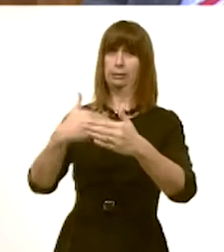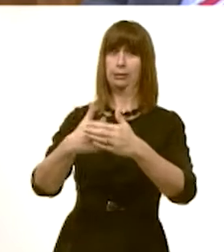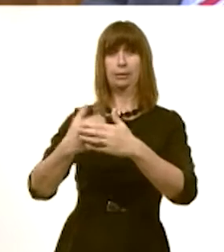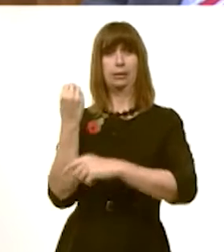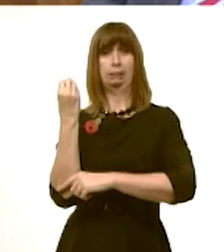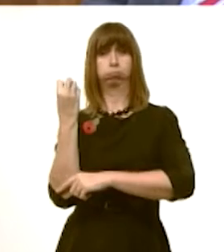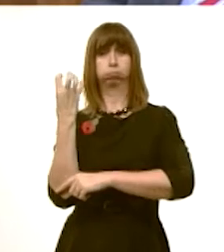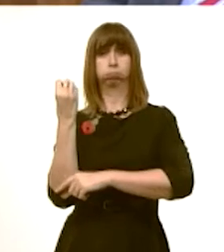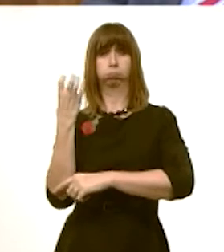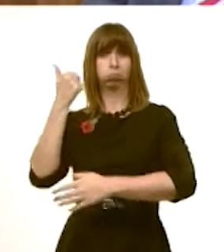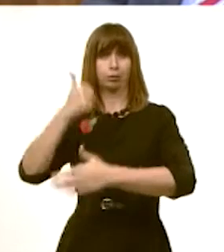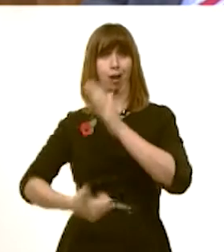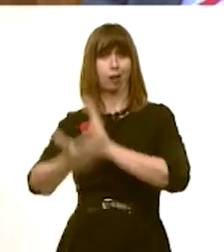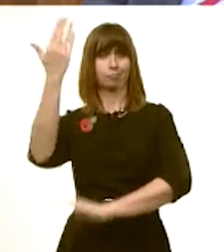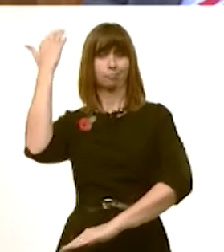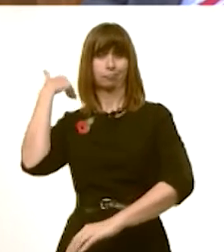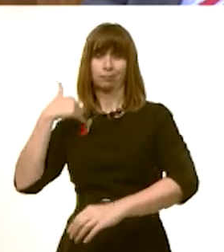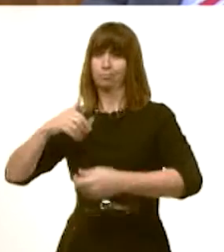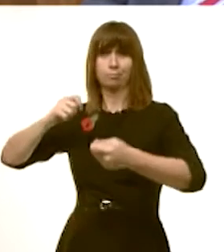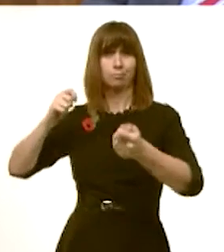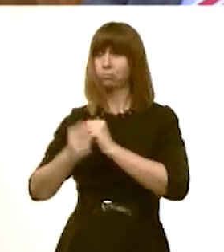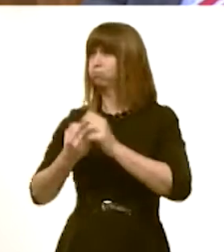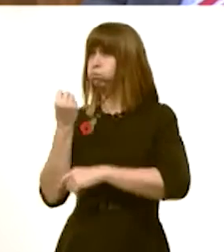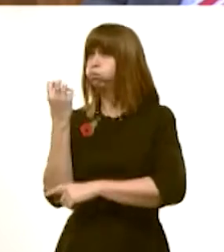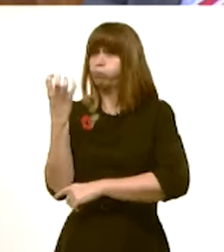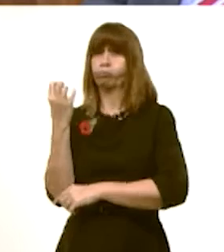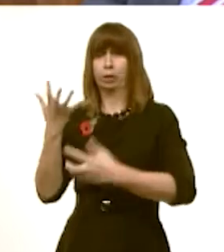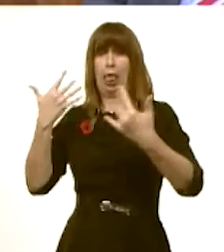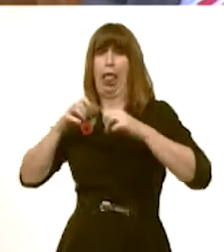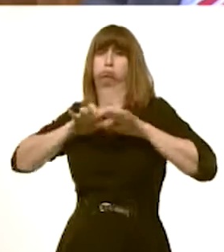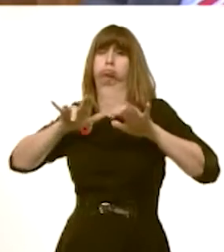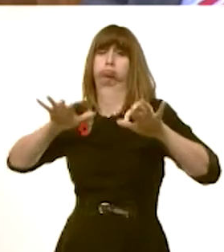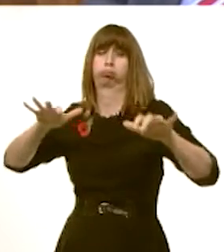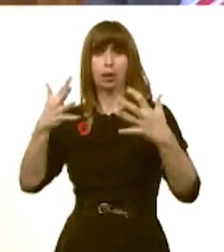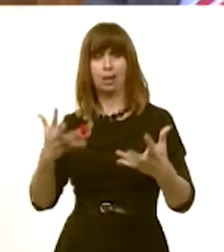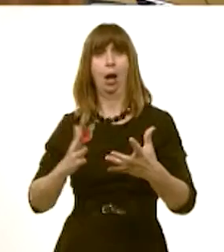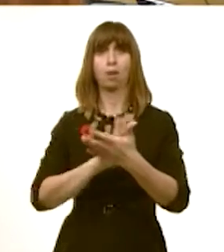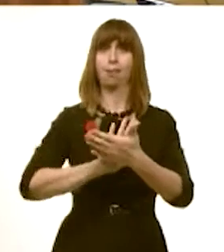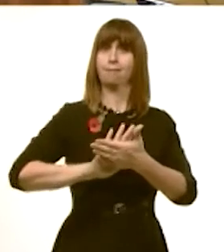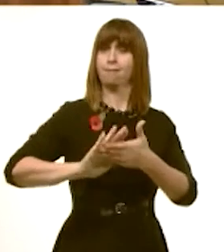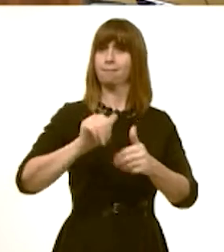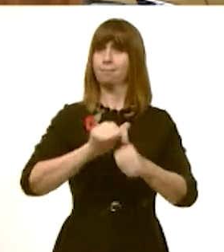So, in 2013, we did issue a short-term action plan to tackle PM10 particle levels in the